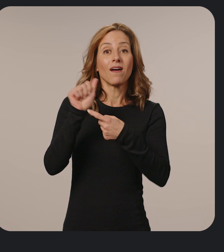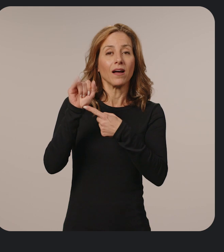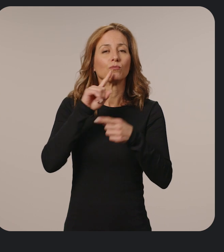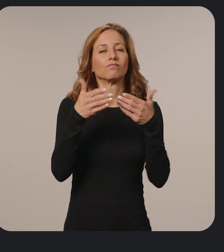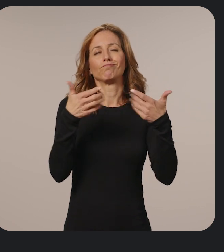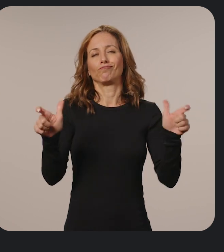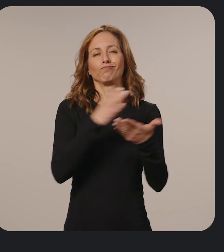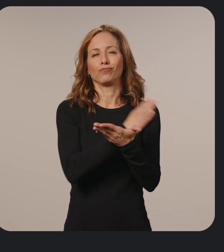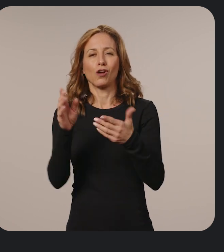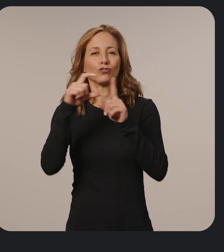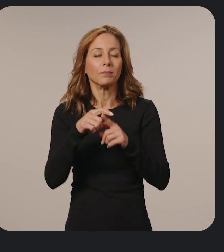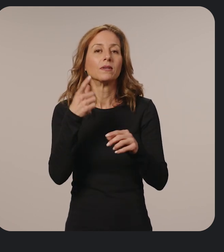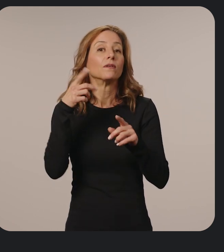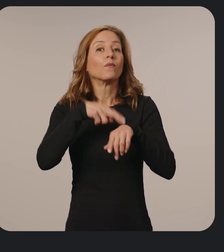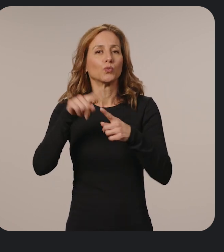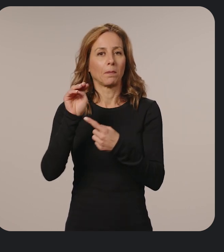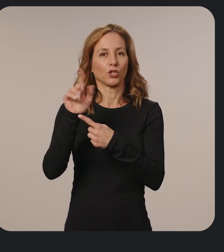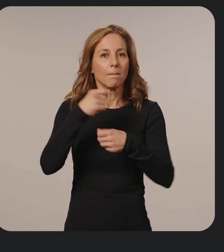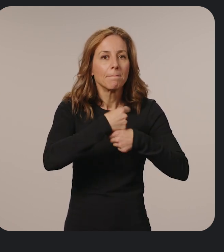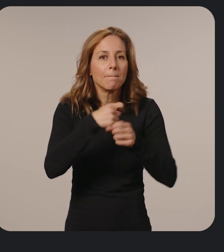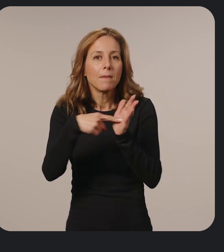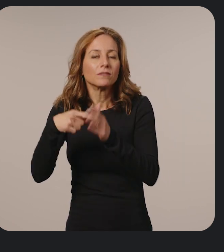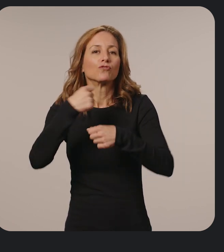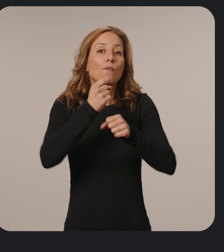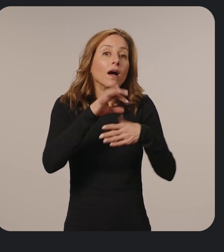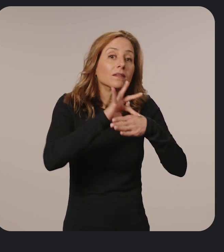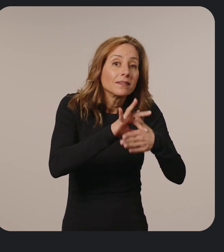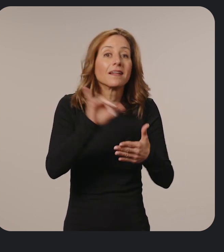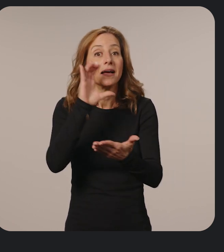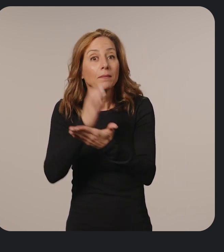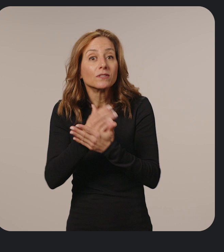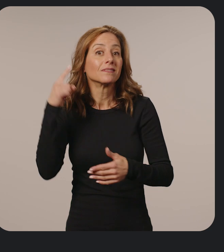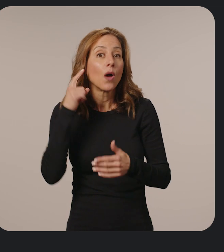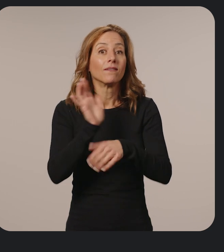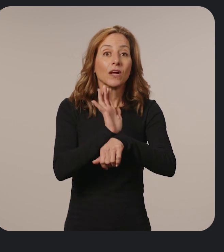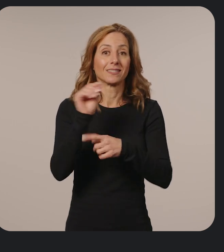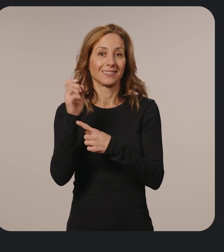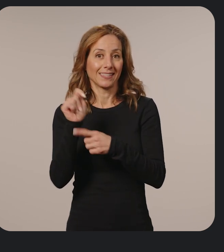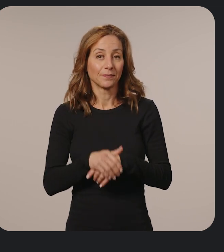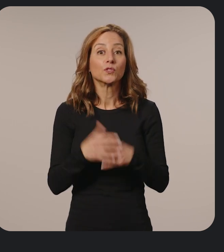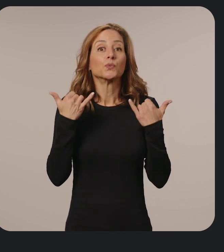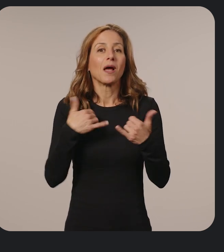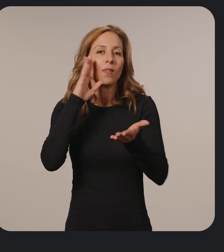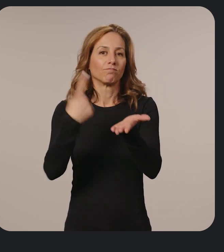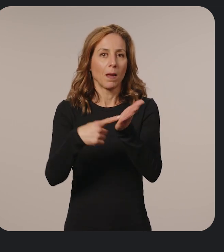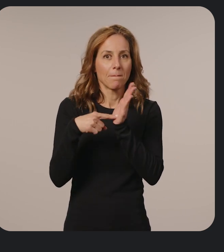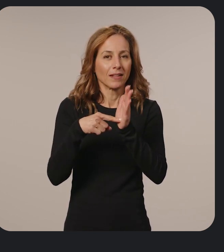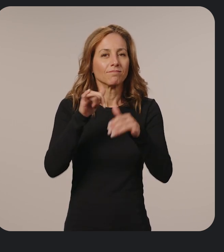returns to machine-learning models that generate content like imagery, sounds, videos, and text. And today, we'll talk about models that generate language.